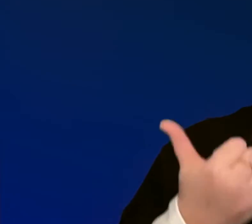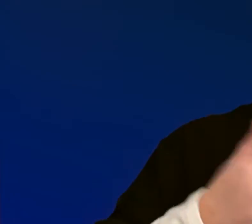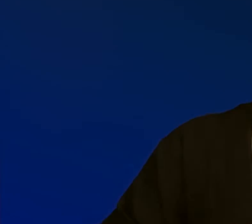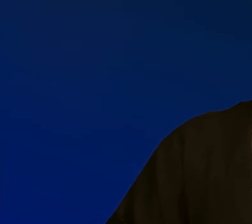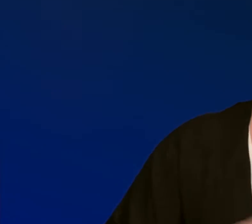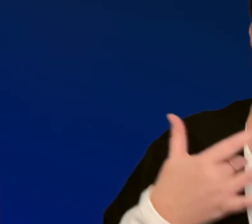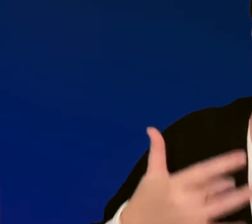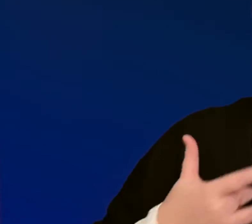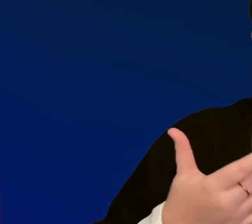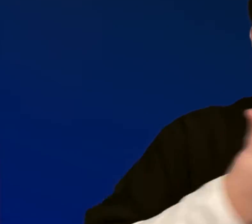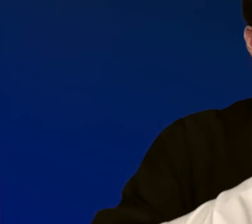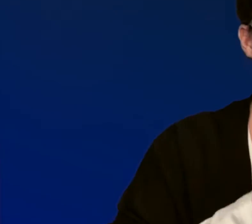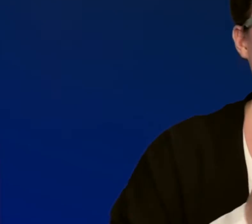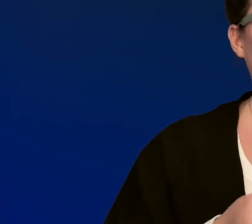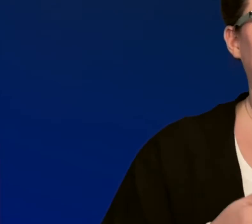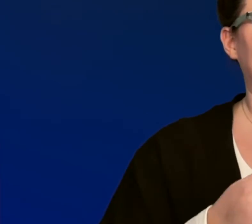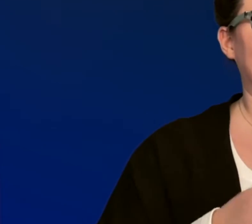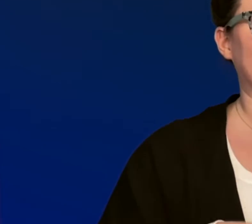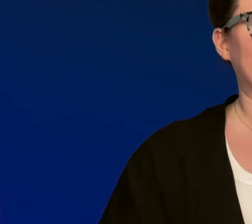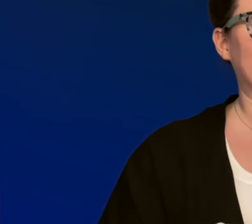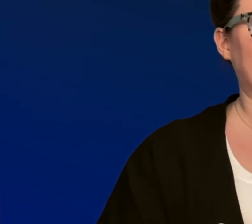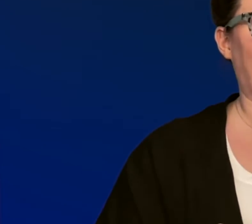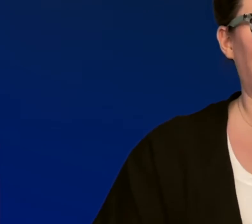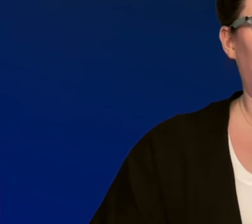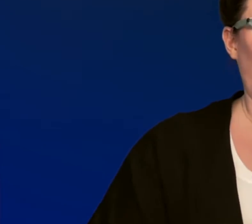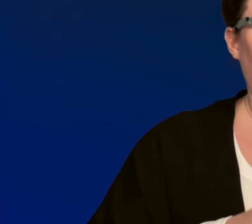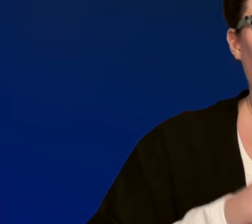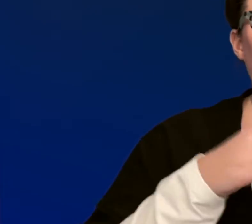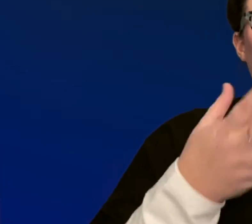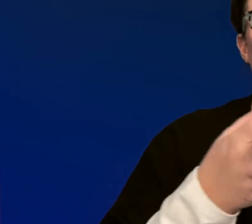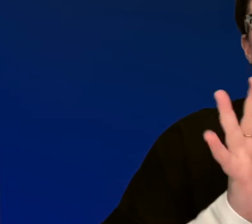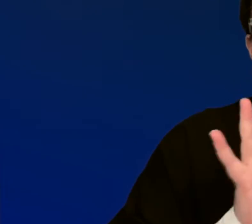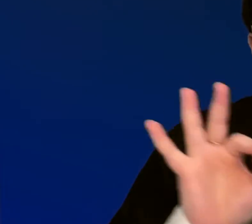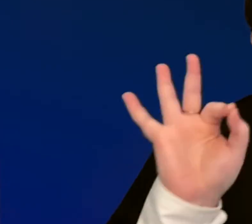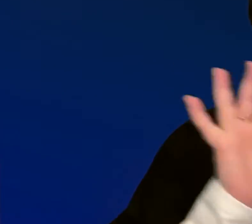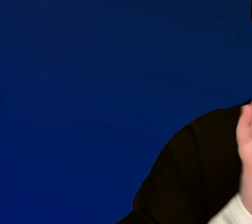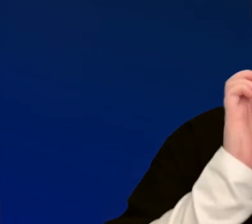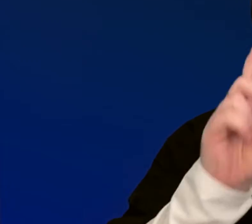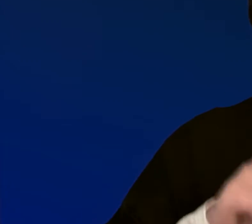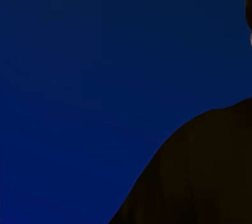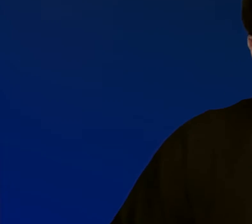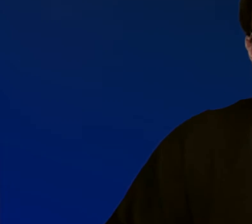Now, ThinkSelf is excited to partner with Standpoint in providing a crucial educational module